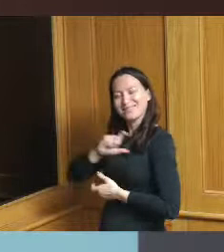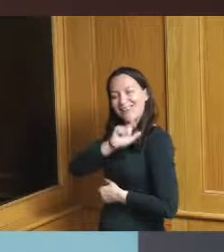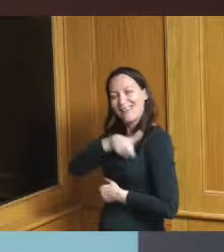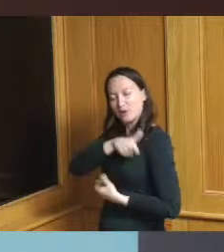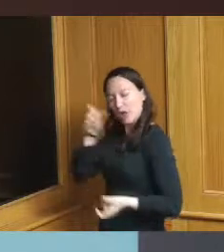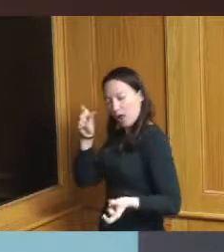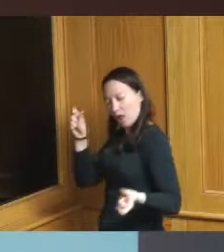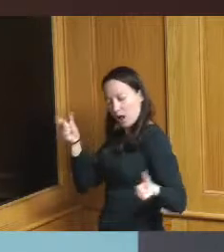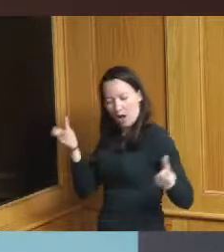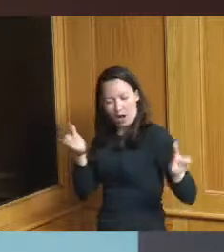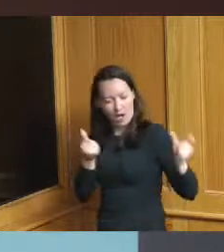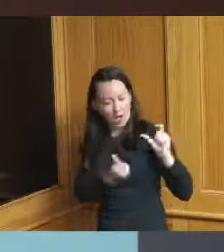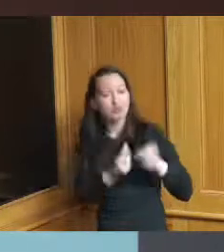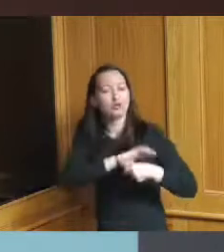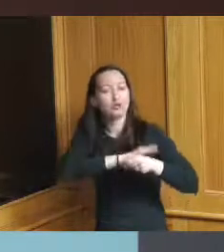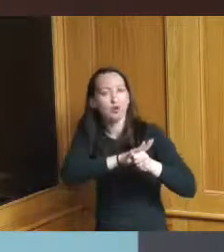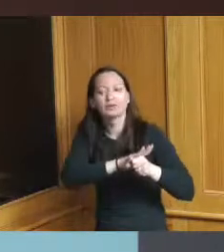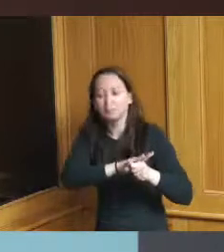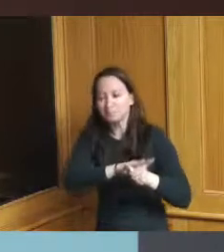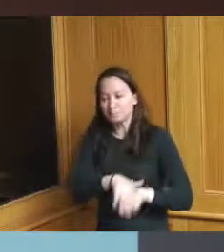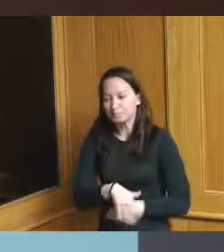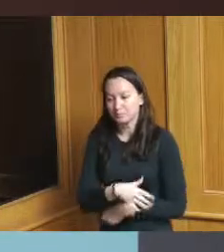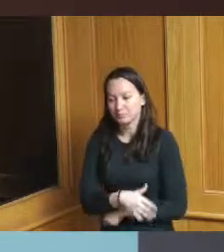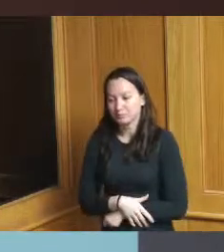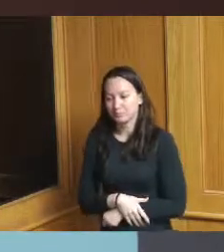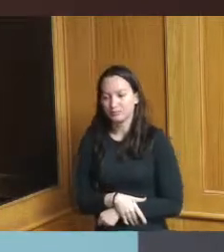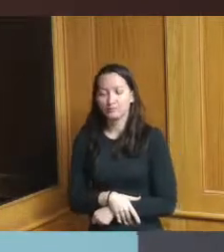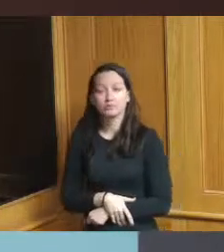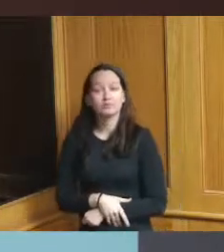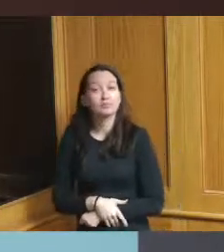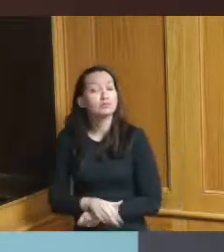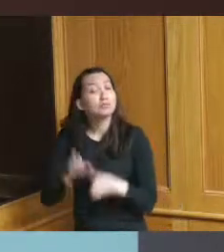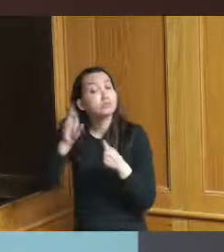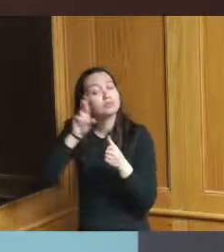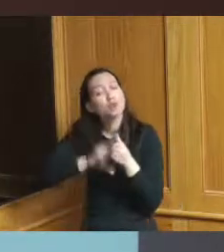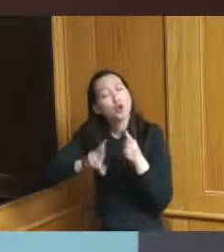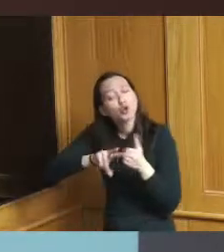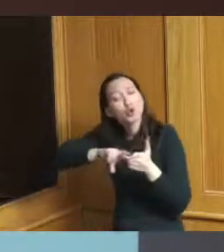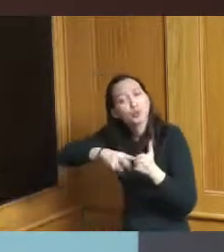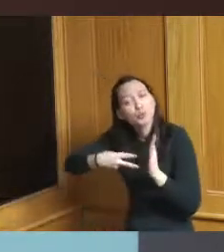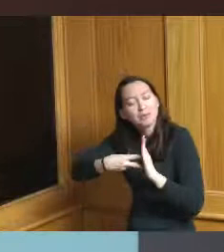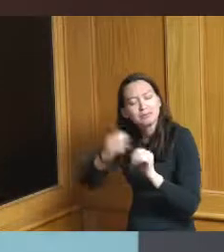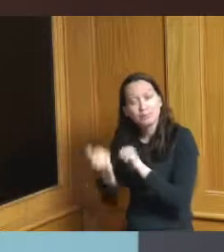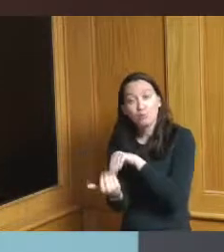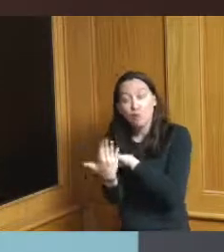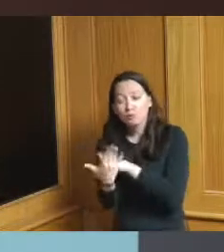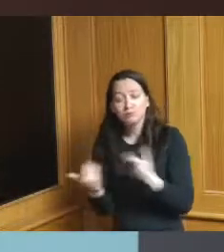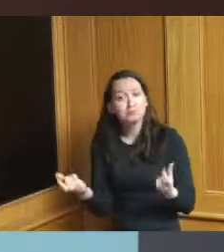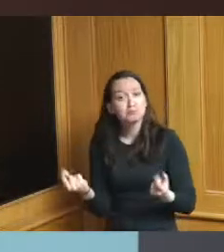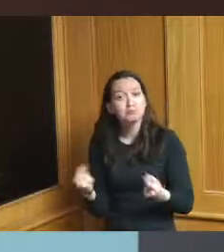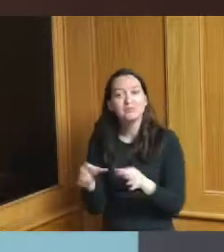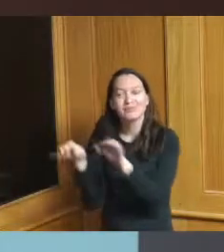Covid-19 in the vaccine our research methodology that we used was very similar to the research